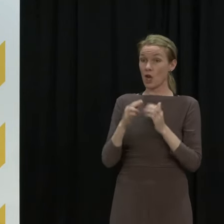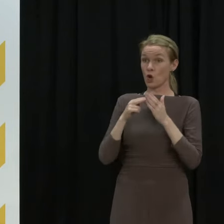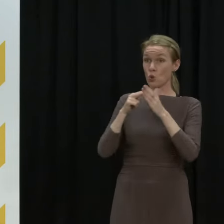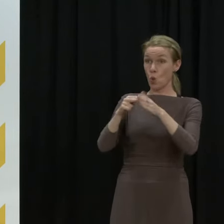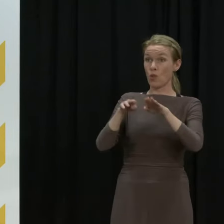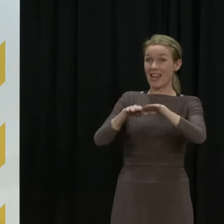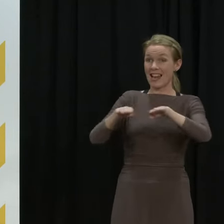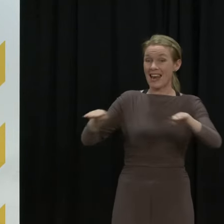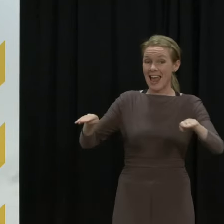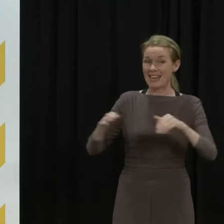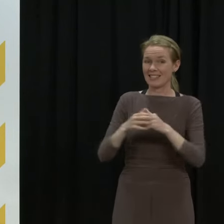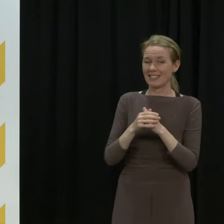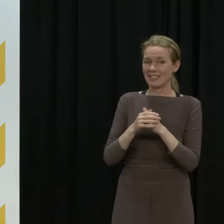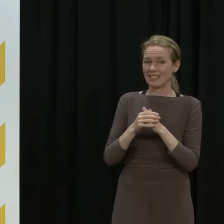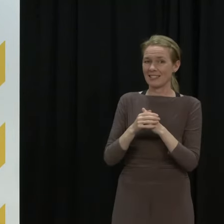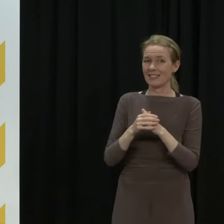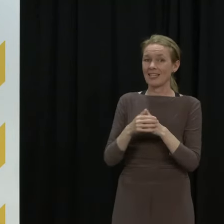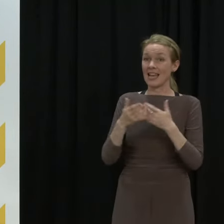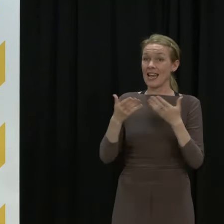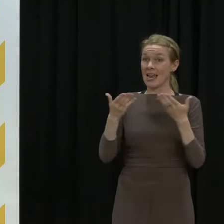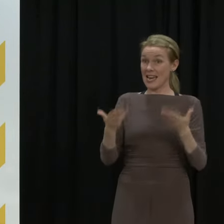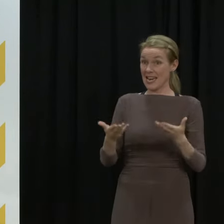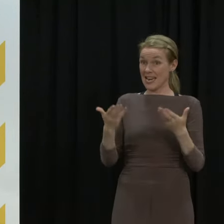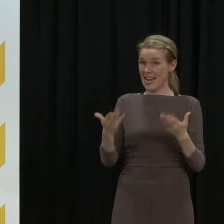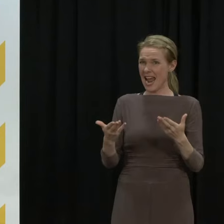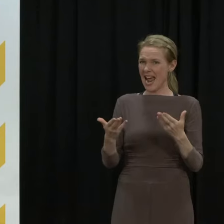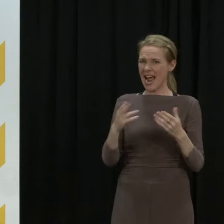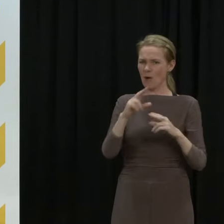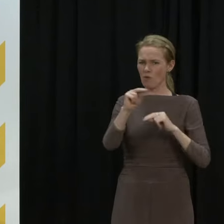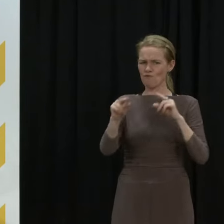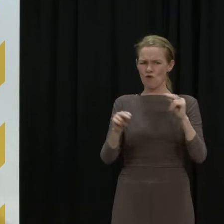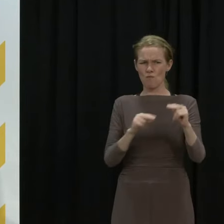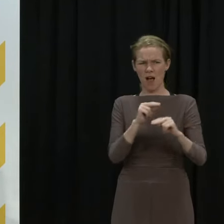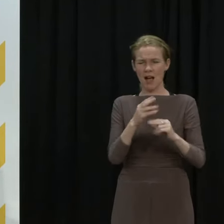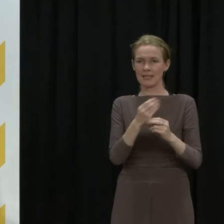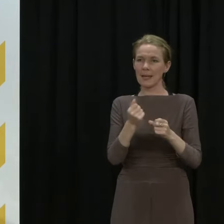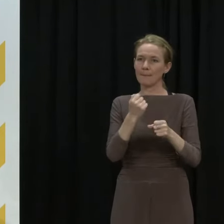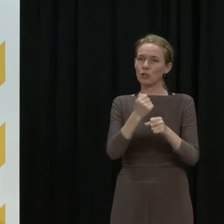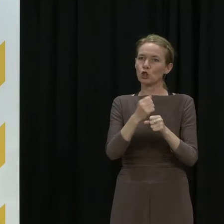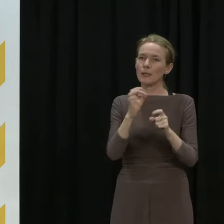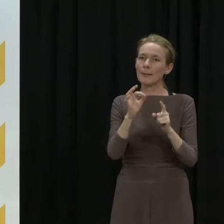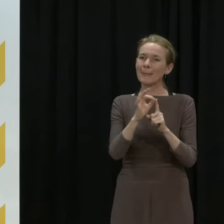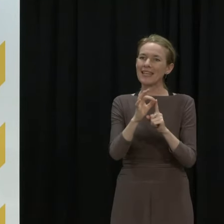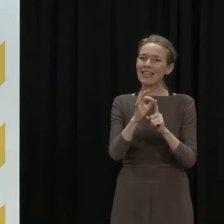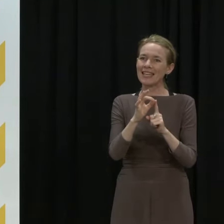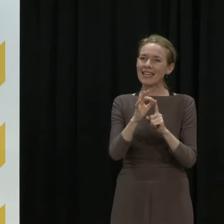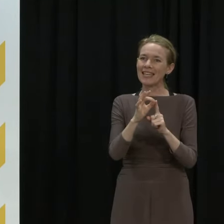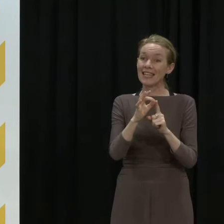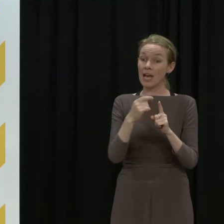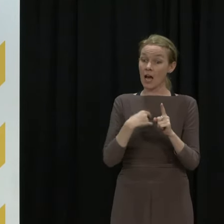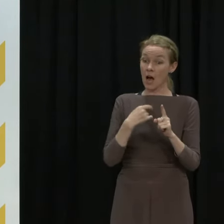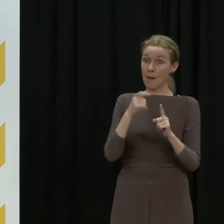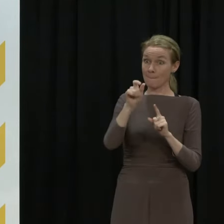information about vaccines in